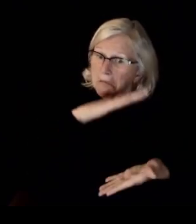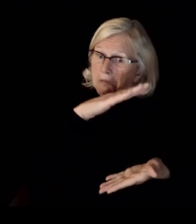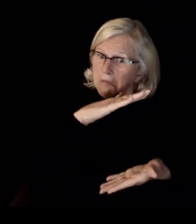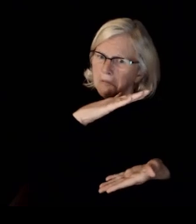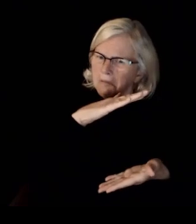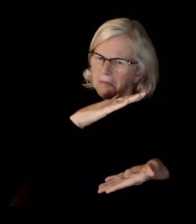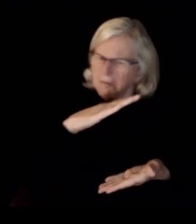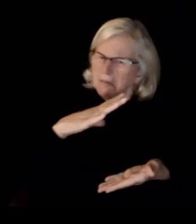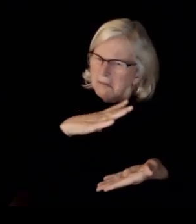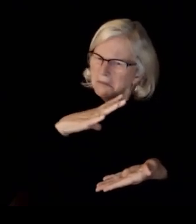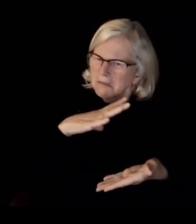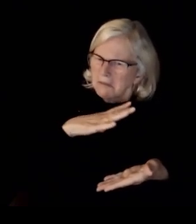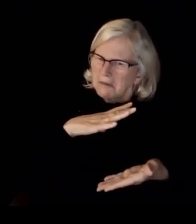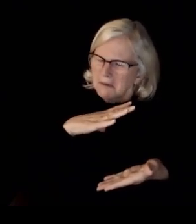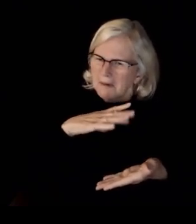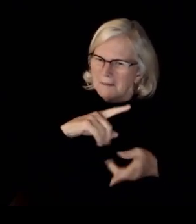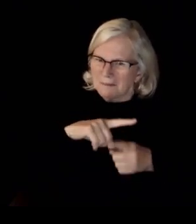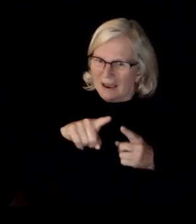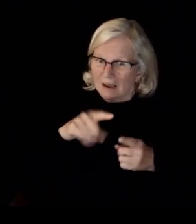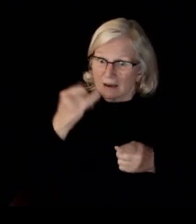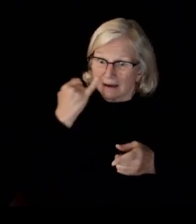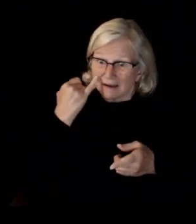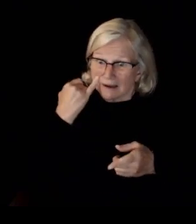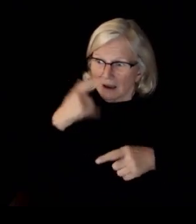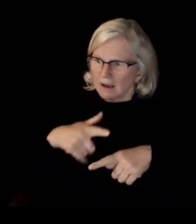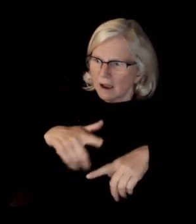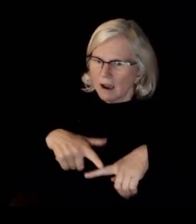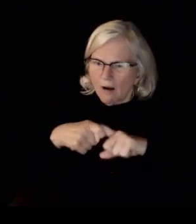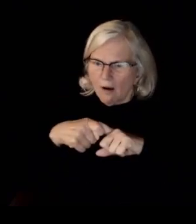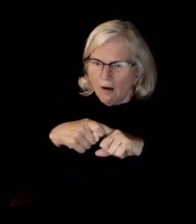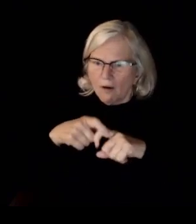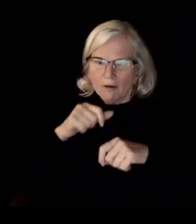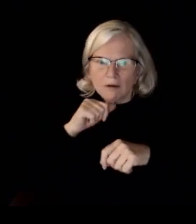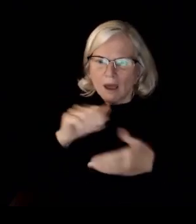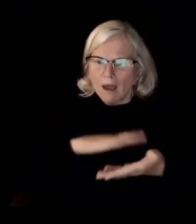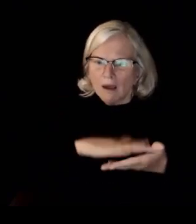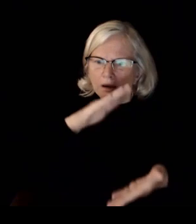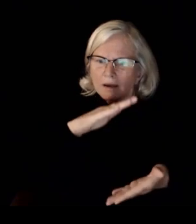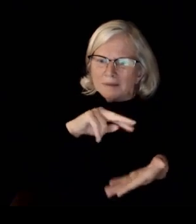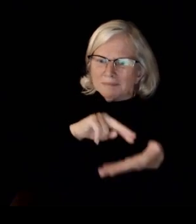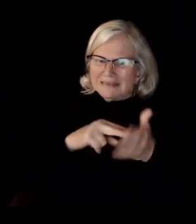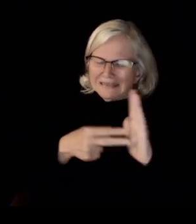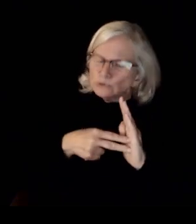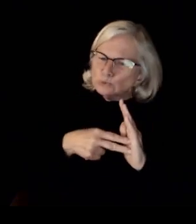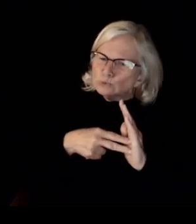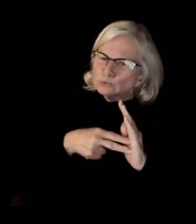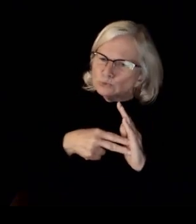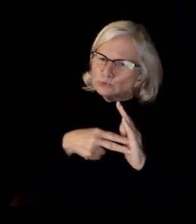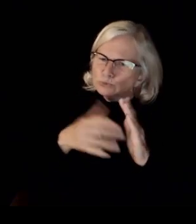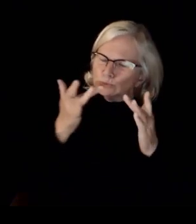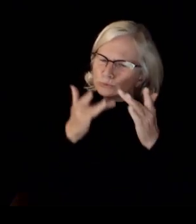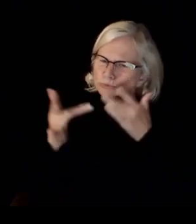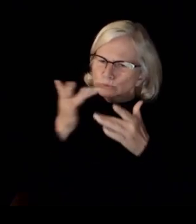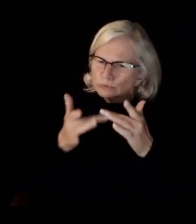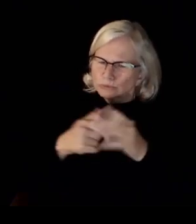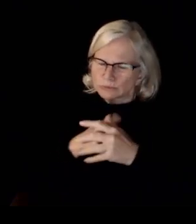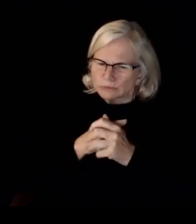so it's really that the growth goal that we have that the supply chain challenges give